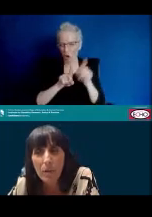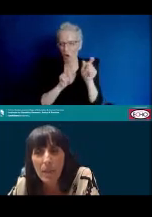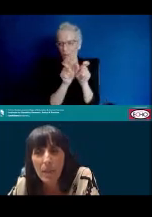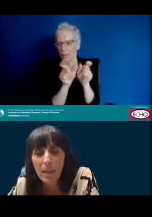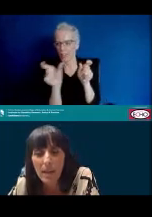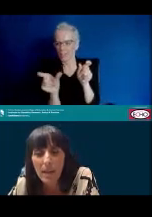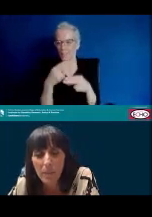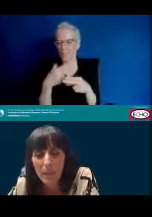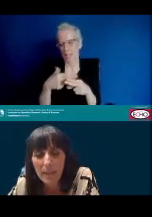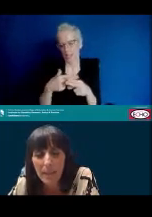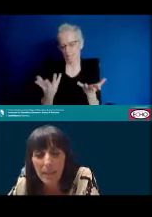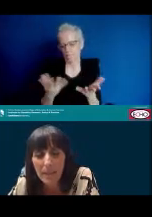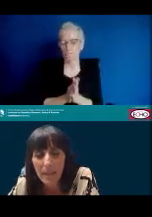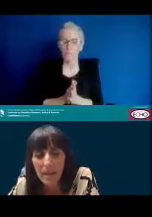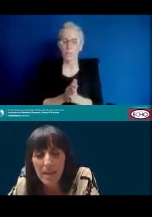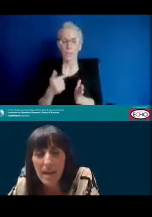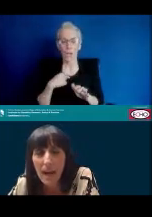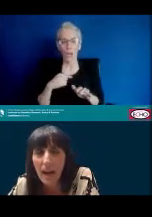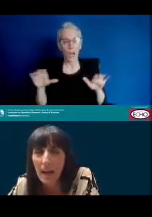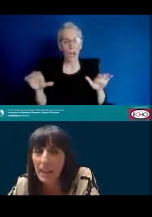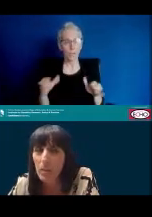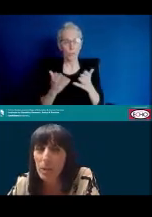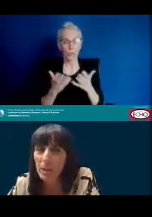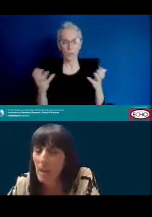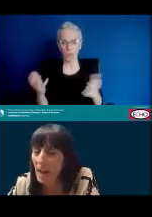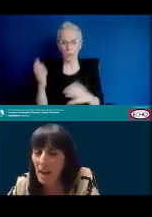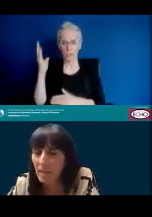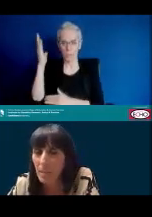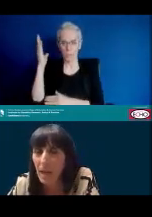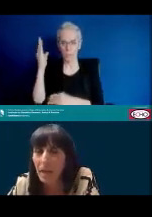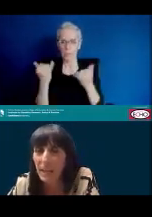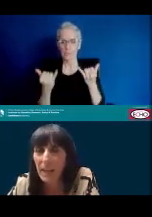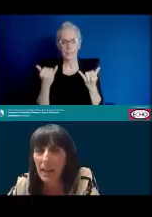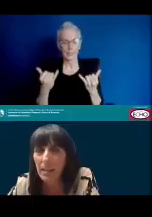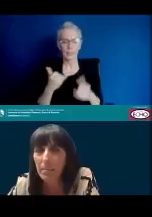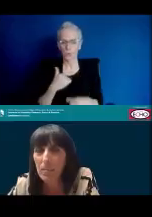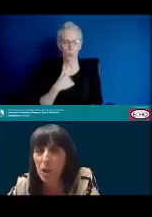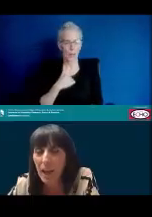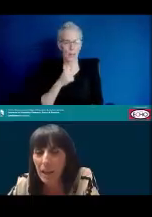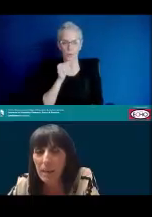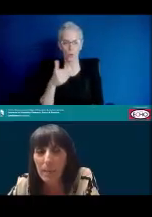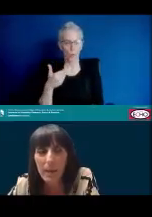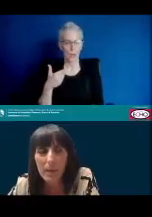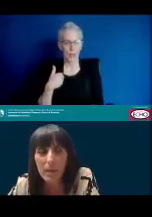doing a lot of the presenting, I will not have my chat up. I know